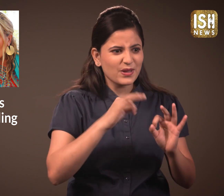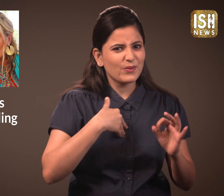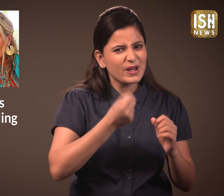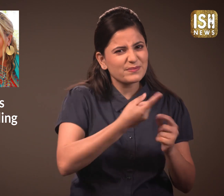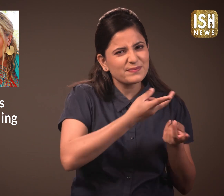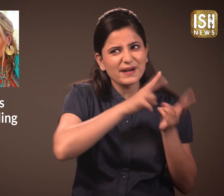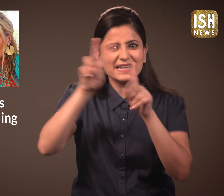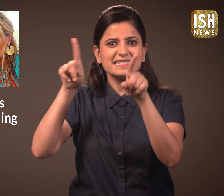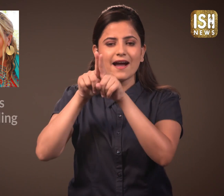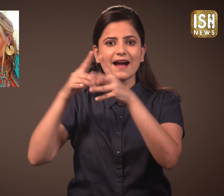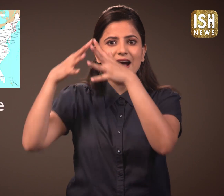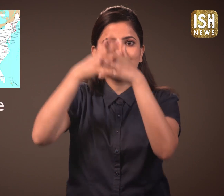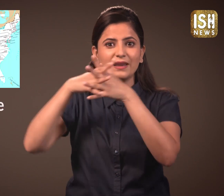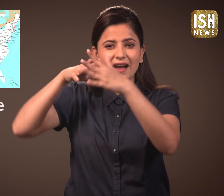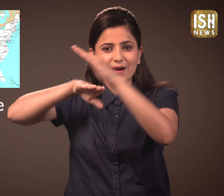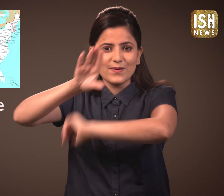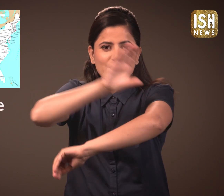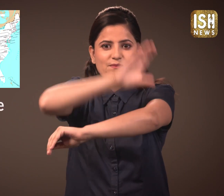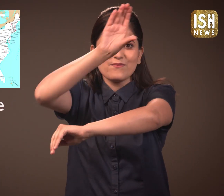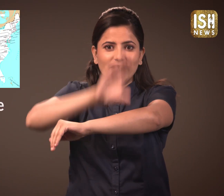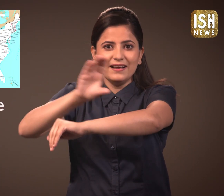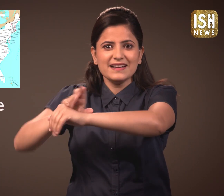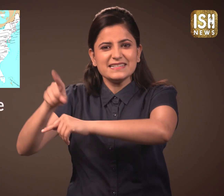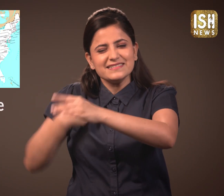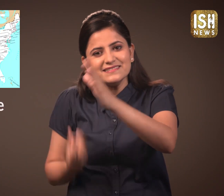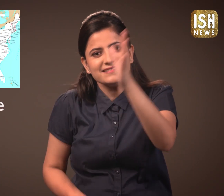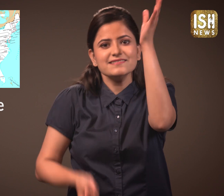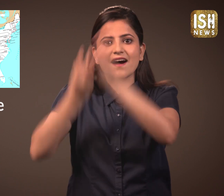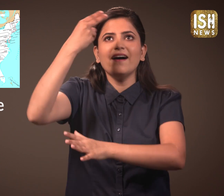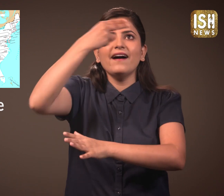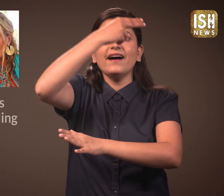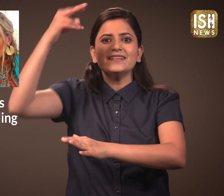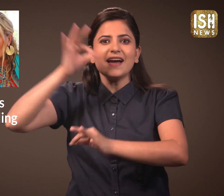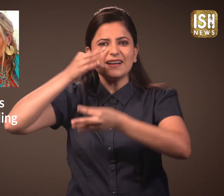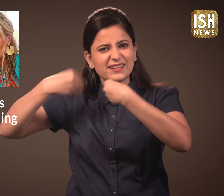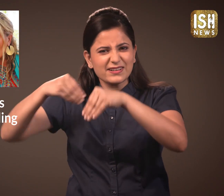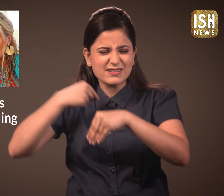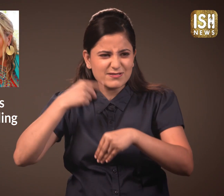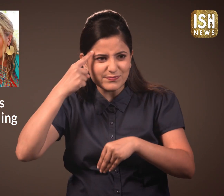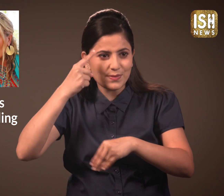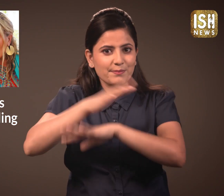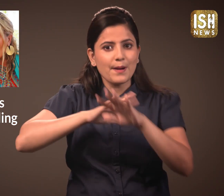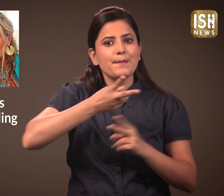She then thought of selling the same tea in Colorado, USA.